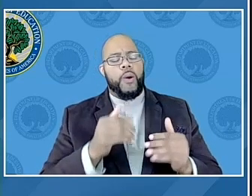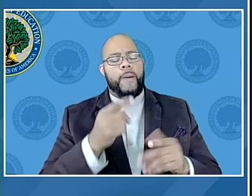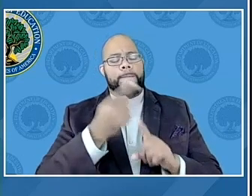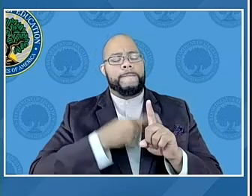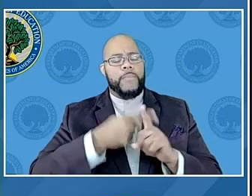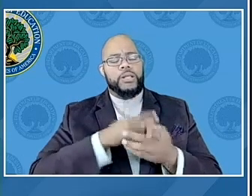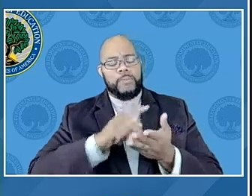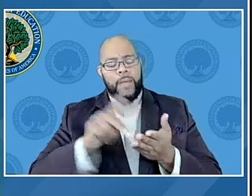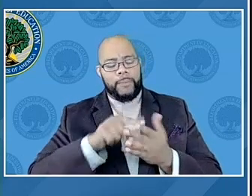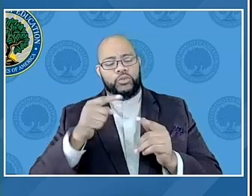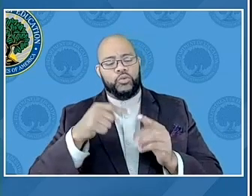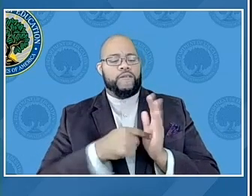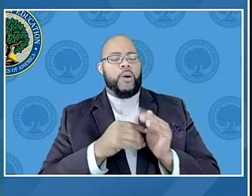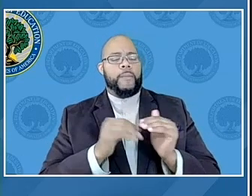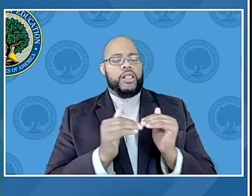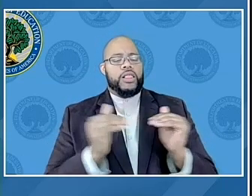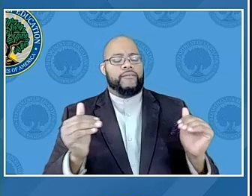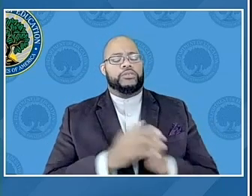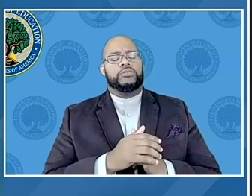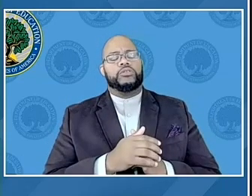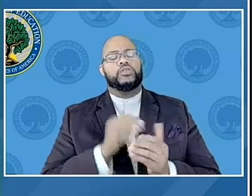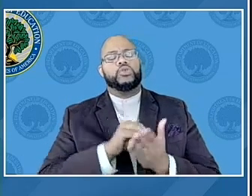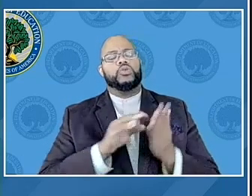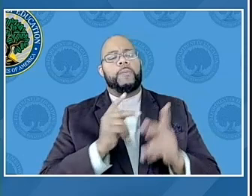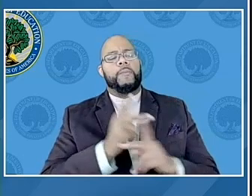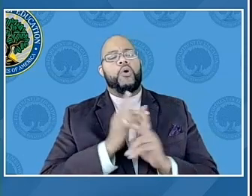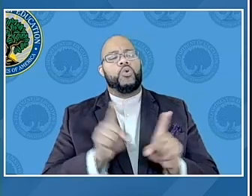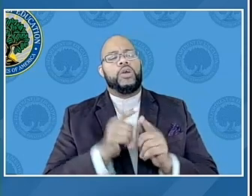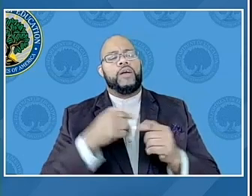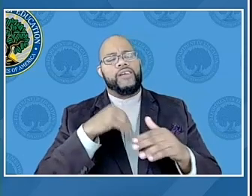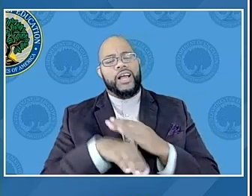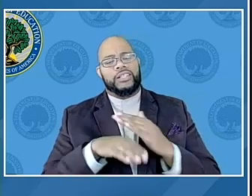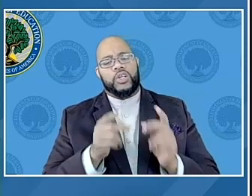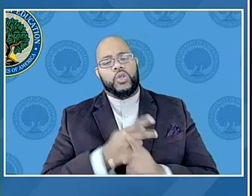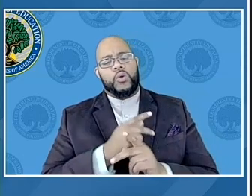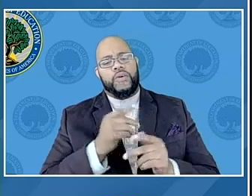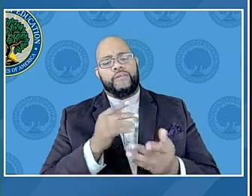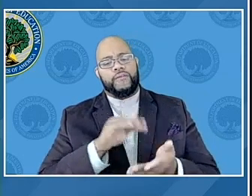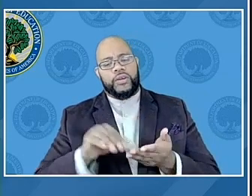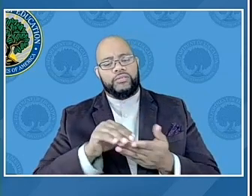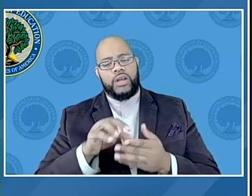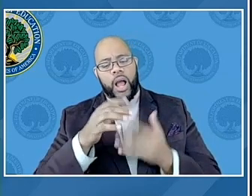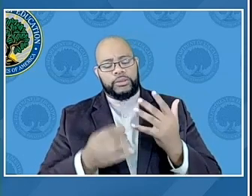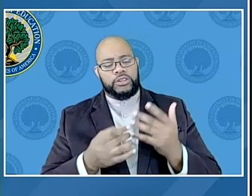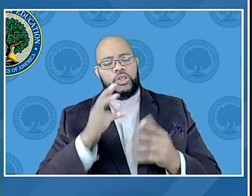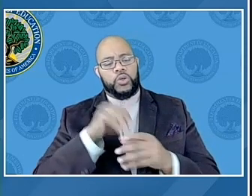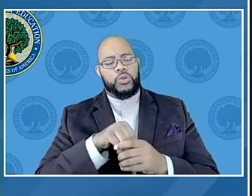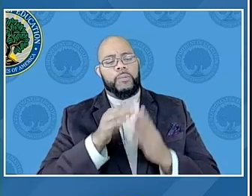levels. Student borrowers also have access to loan forgiveness options, including Public Service Loan Forgiveness programs